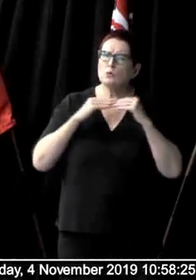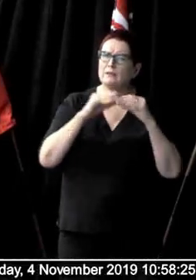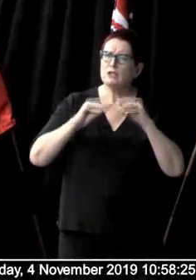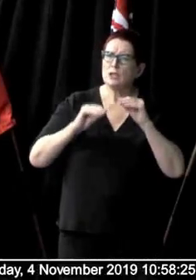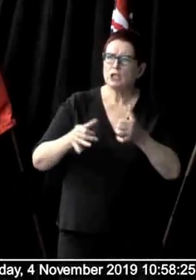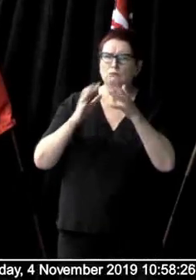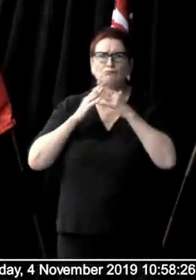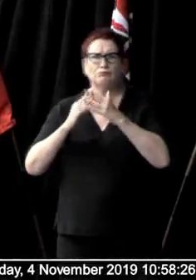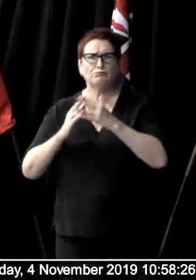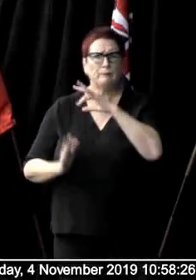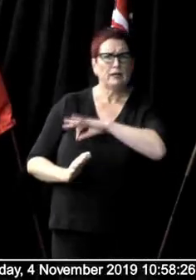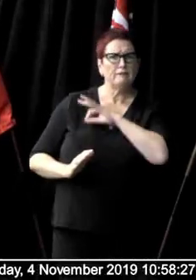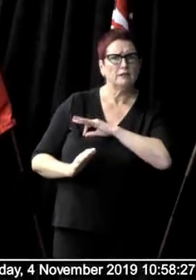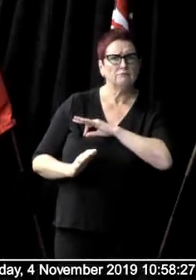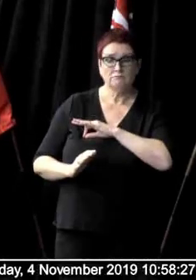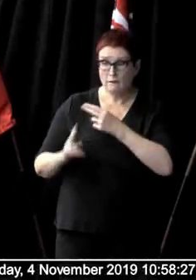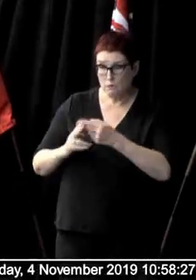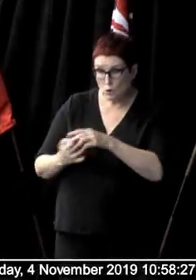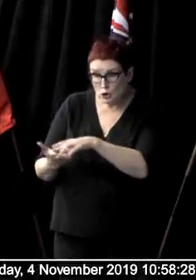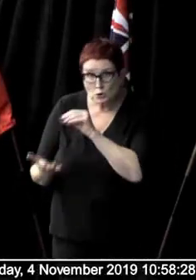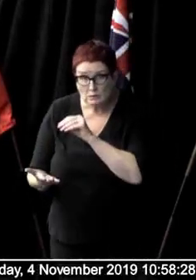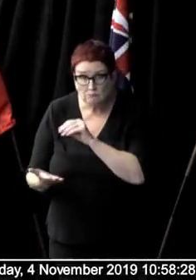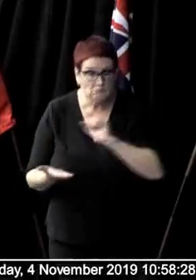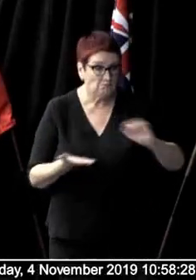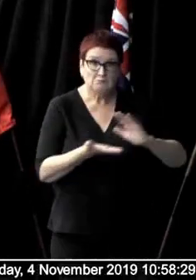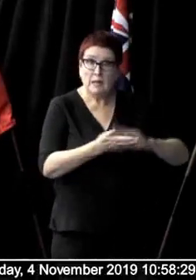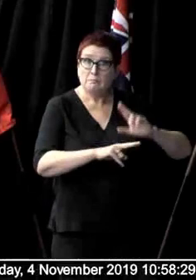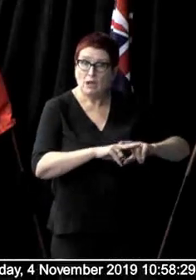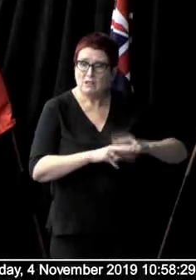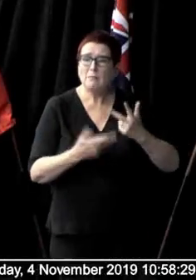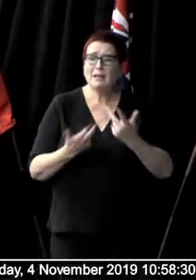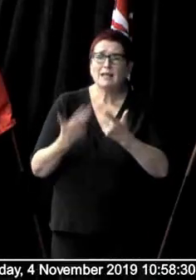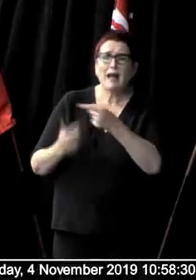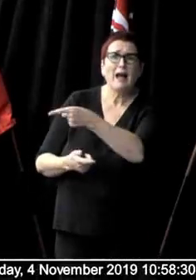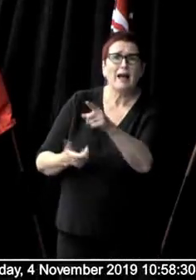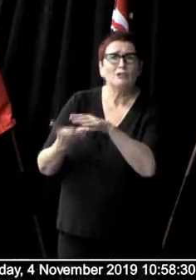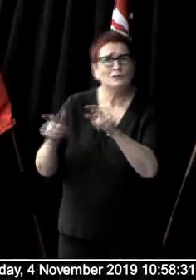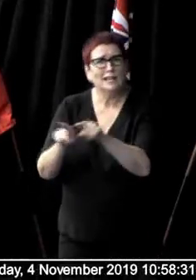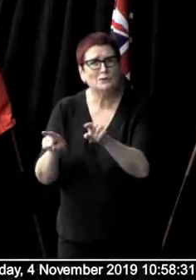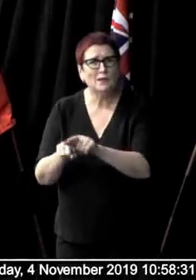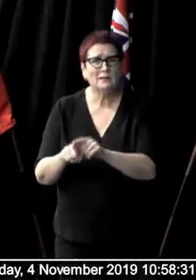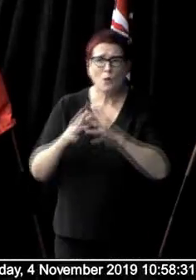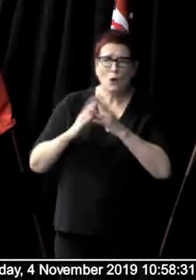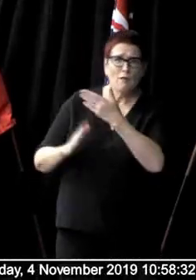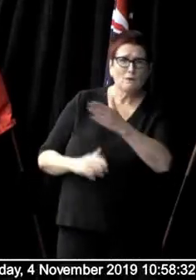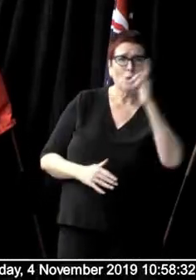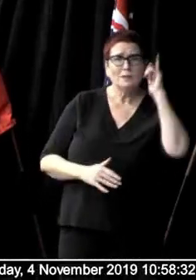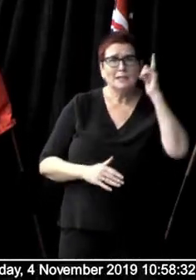and their parents and carers but also to the general student cohort, teachers, principals and education workers alike.